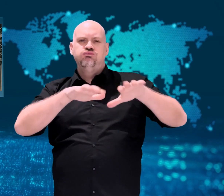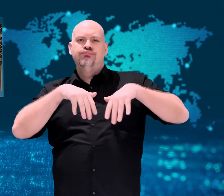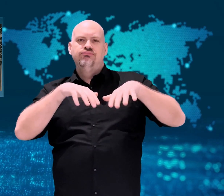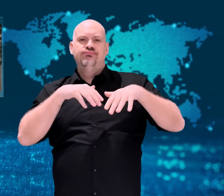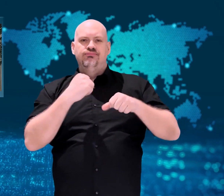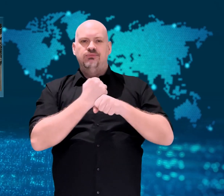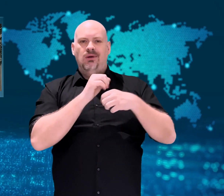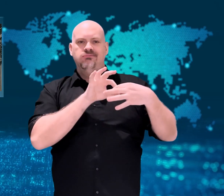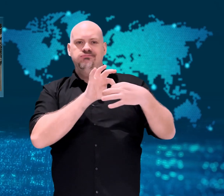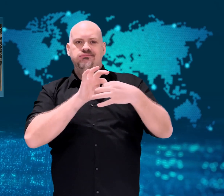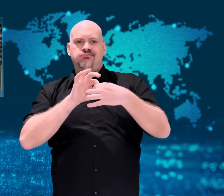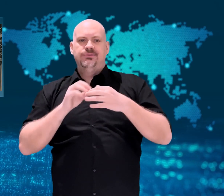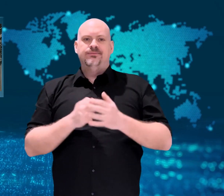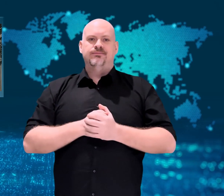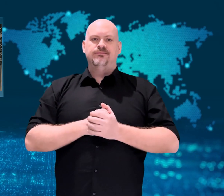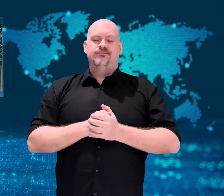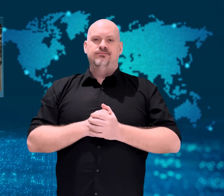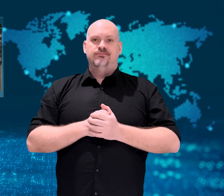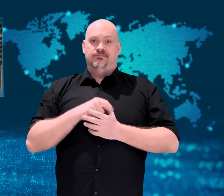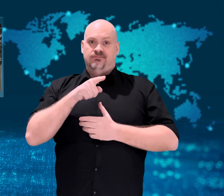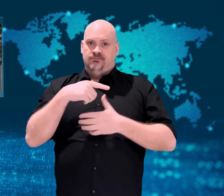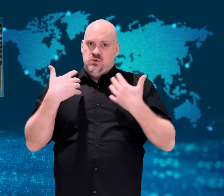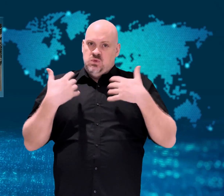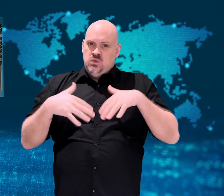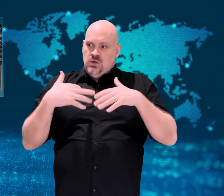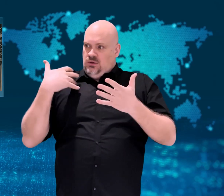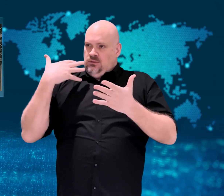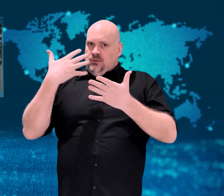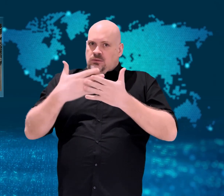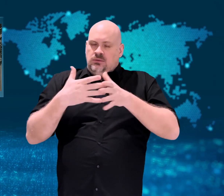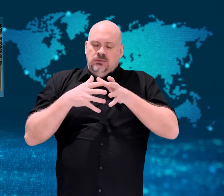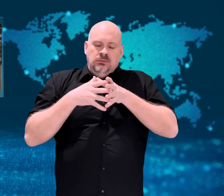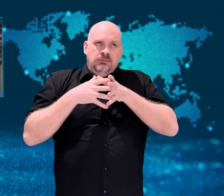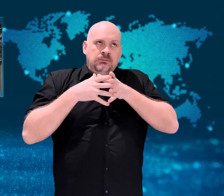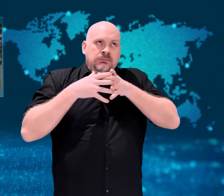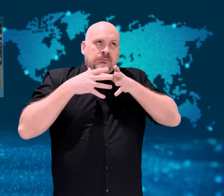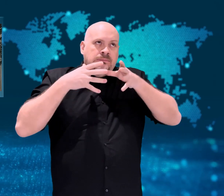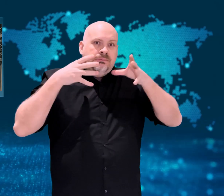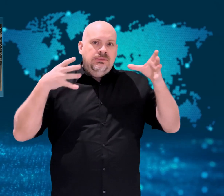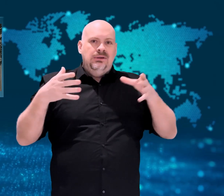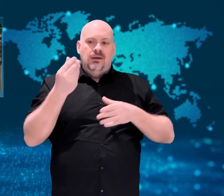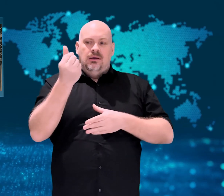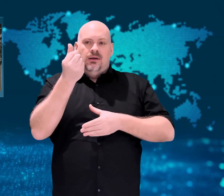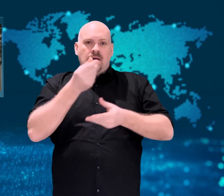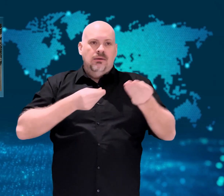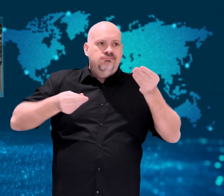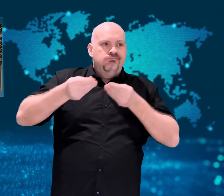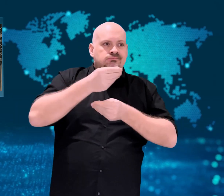which also includes information about over 18,000 bank